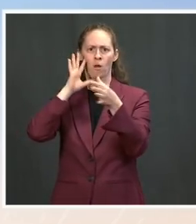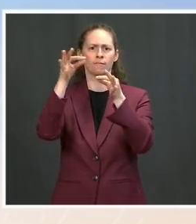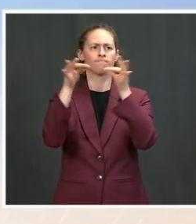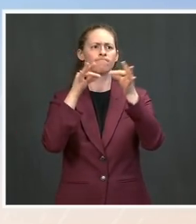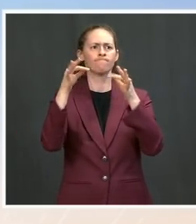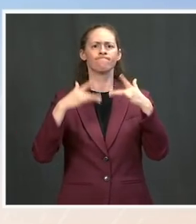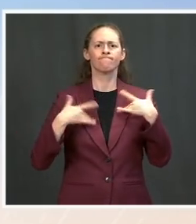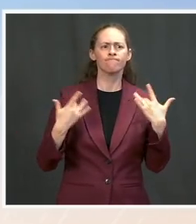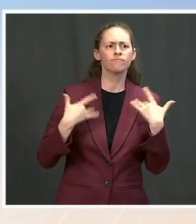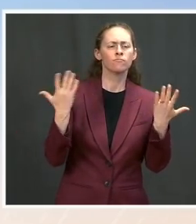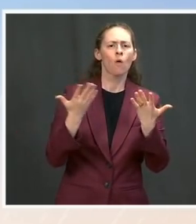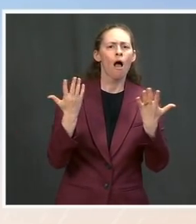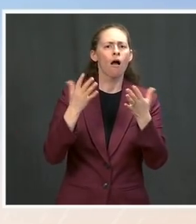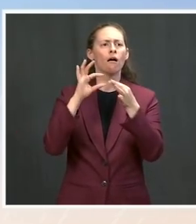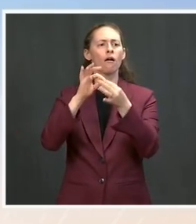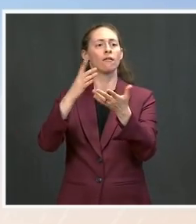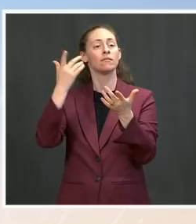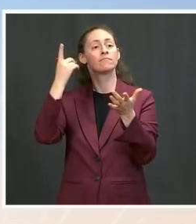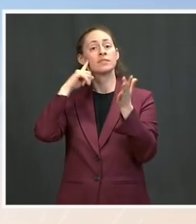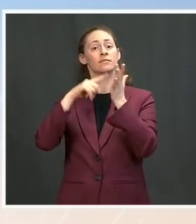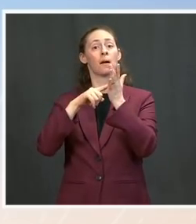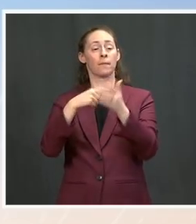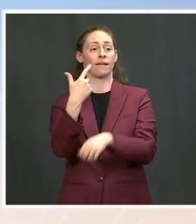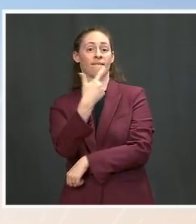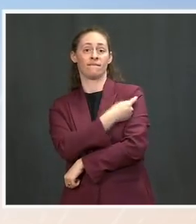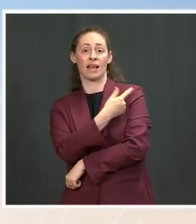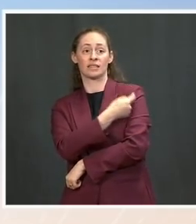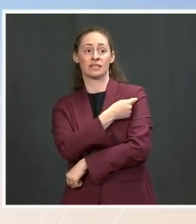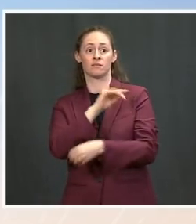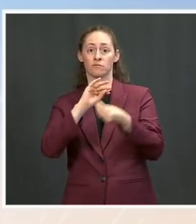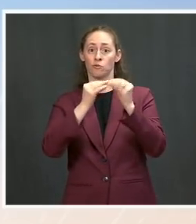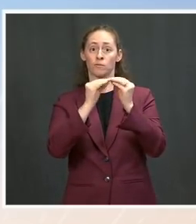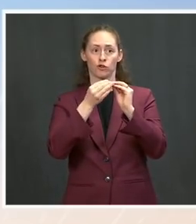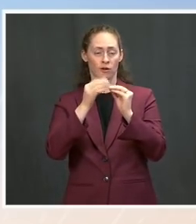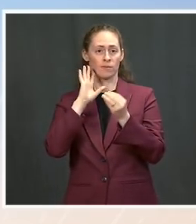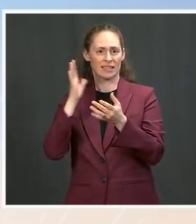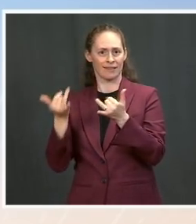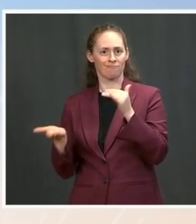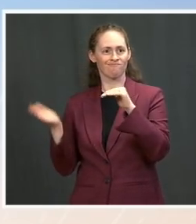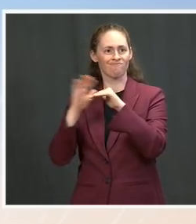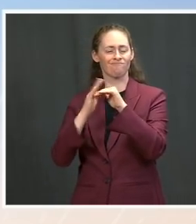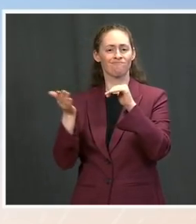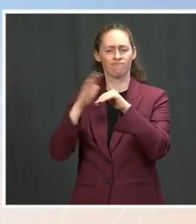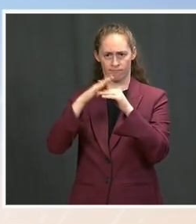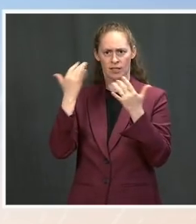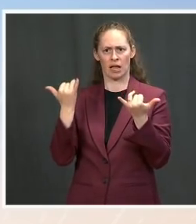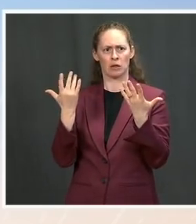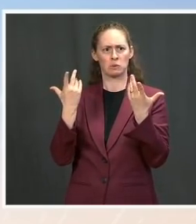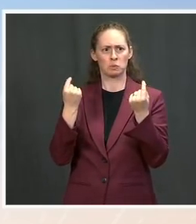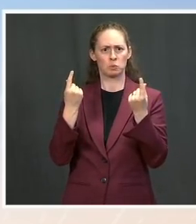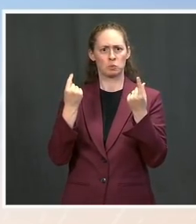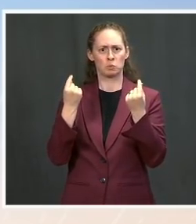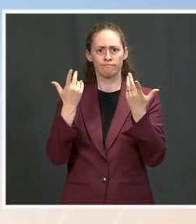and one third to federal channels. Jeff reiterated the federal government's commitments to help expand access to the vaccine,